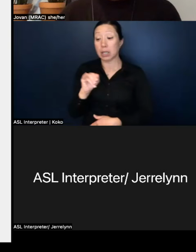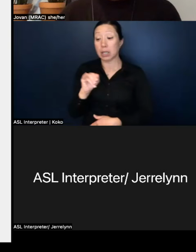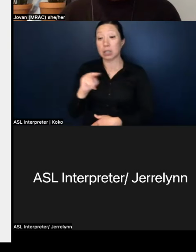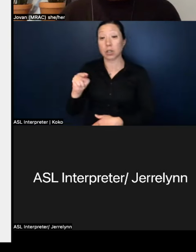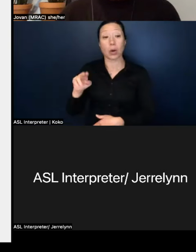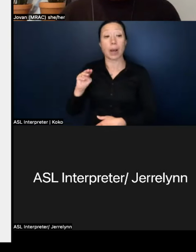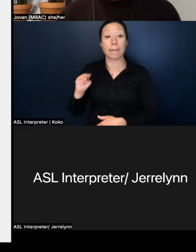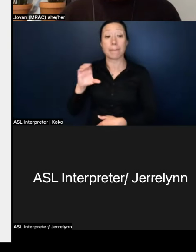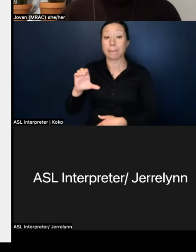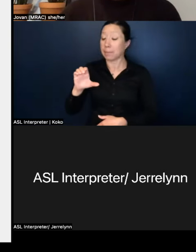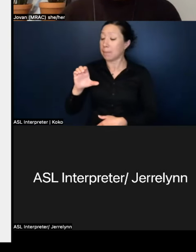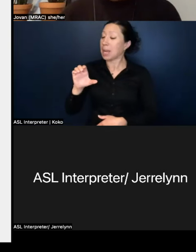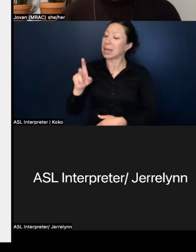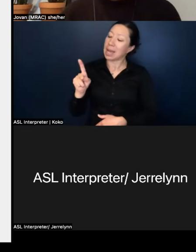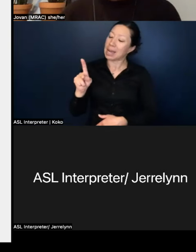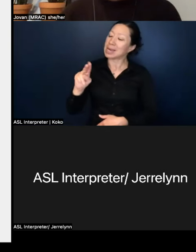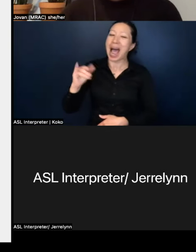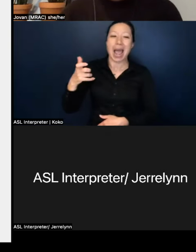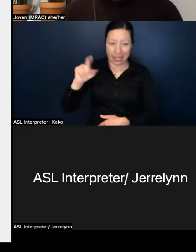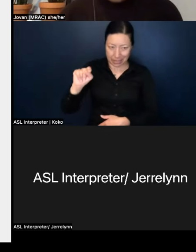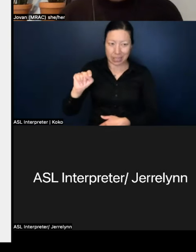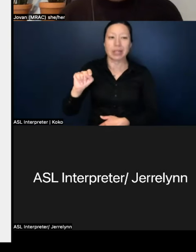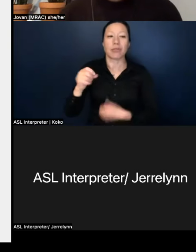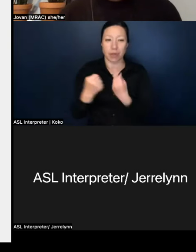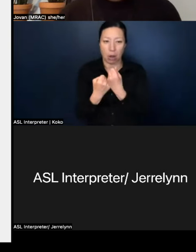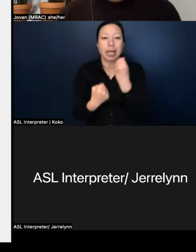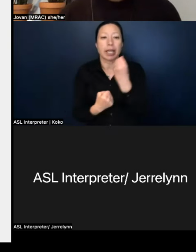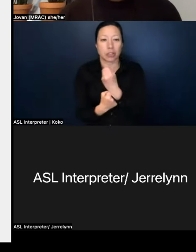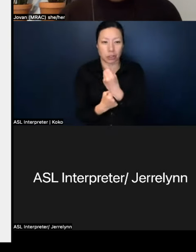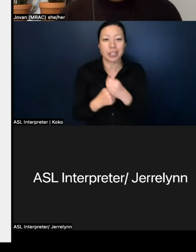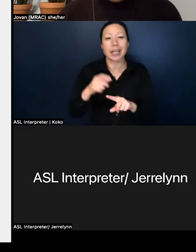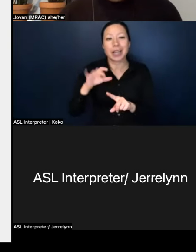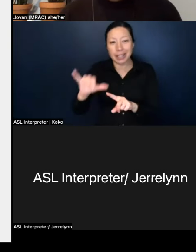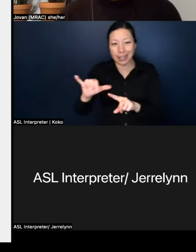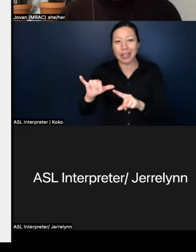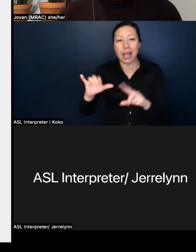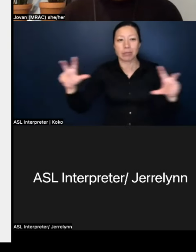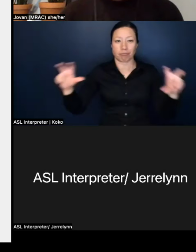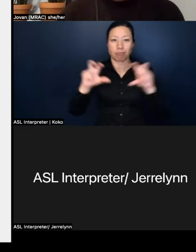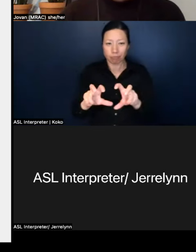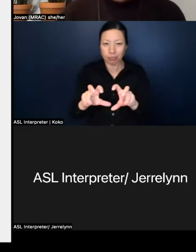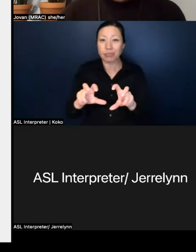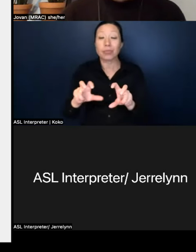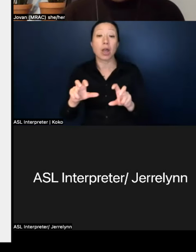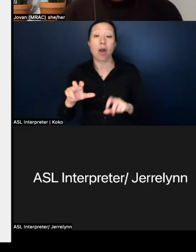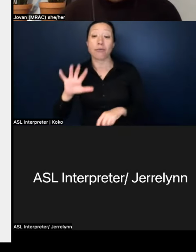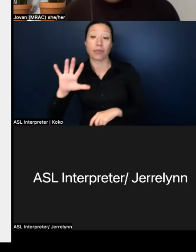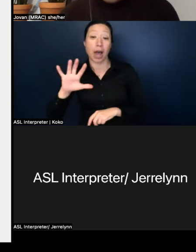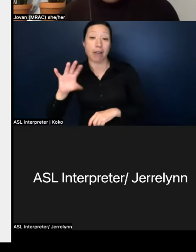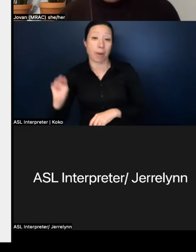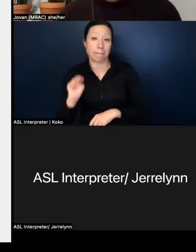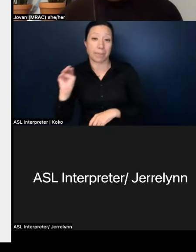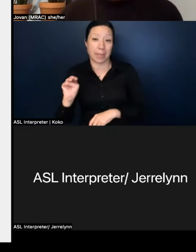to serve as the lead regional partner, and matched an initial contribution of $5 million from the Ford Foundation.